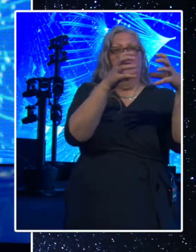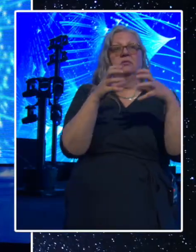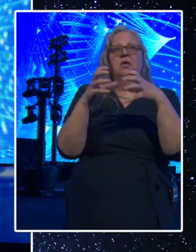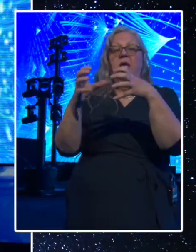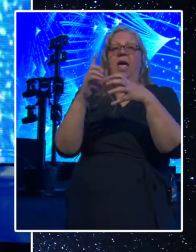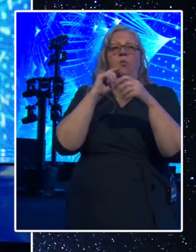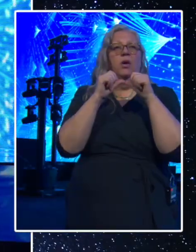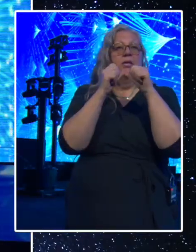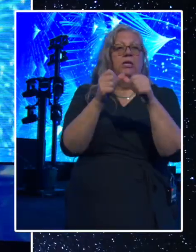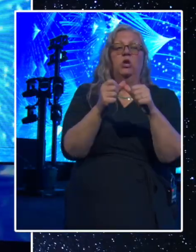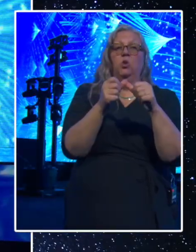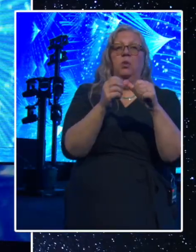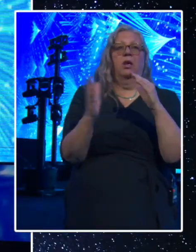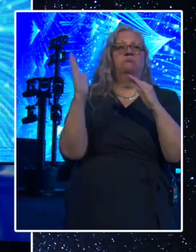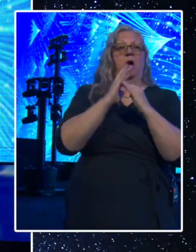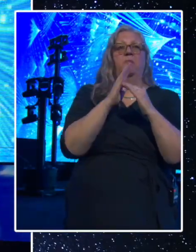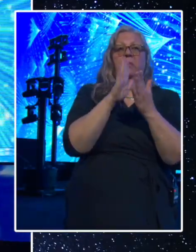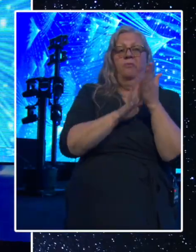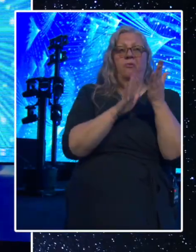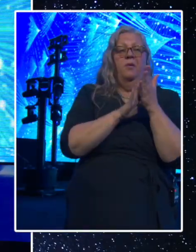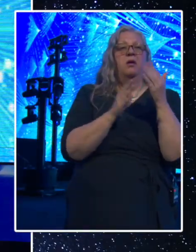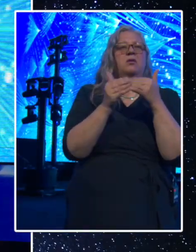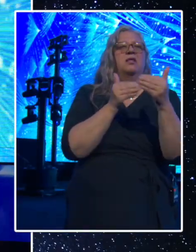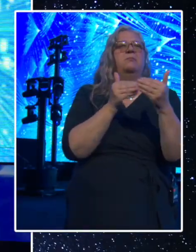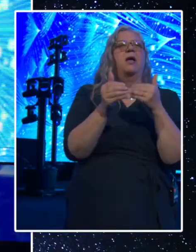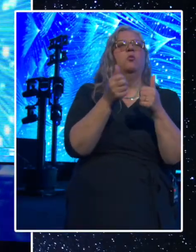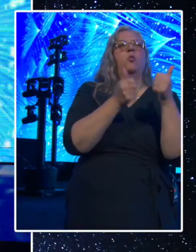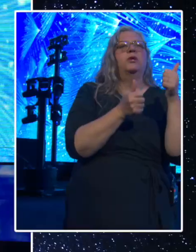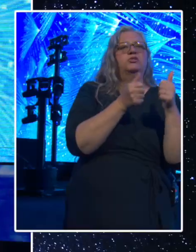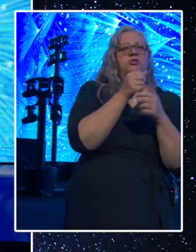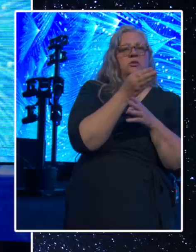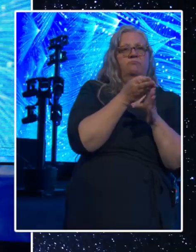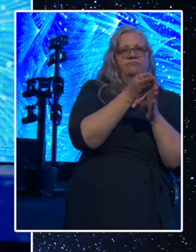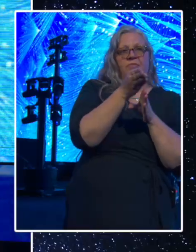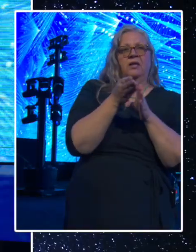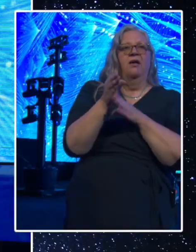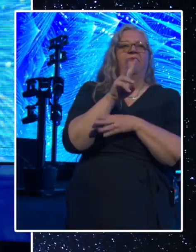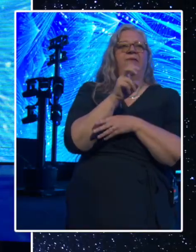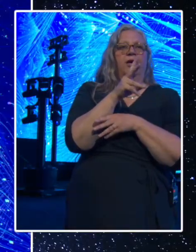and continuously optimize performance, regardless of the vendor.